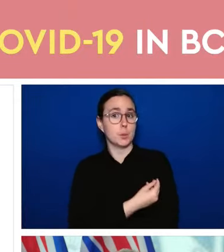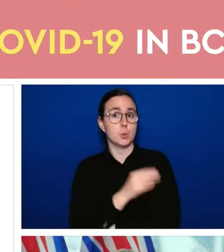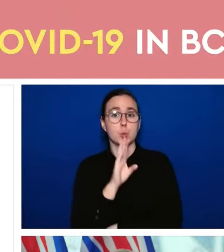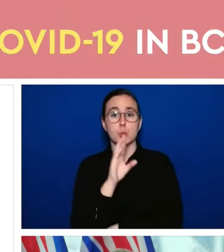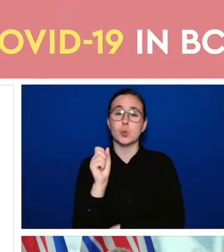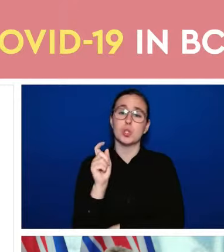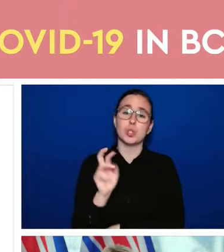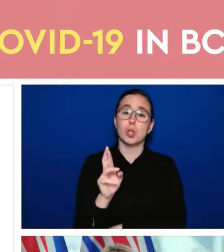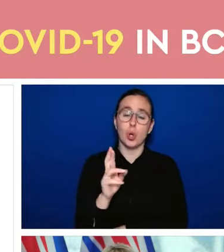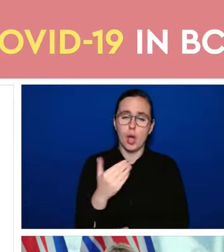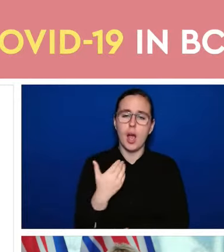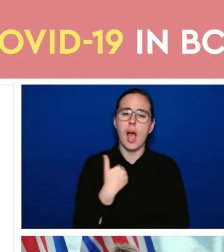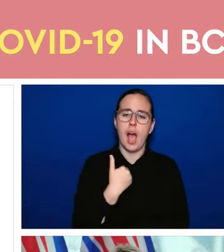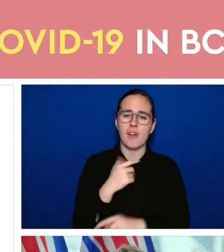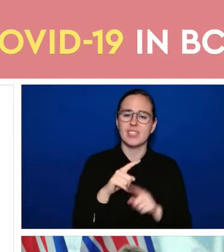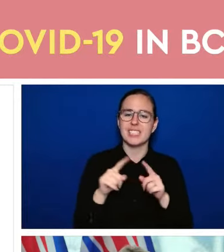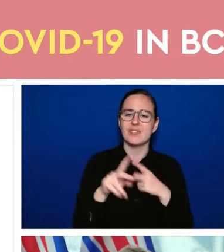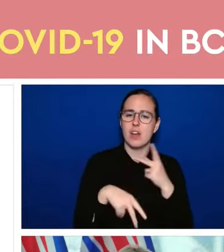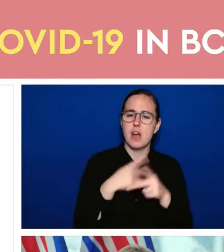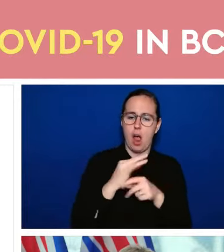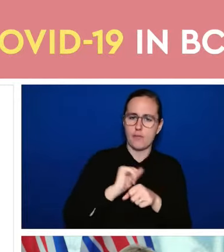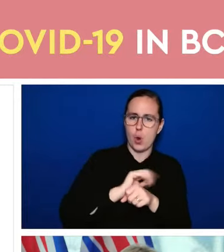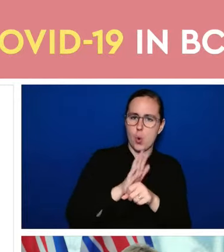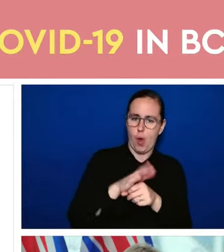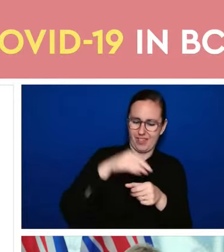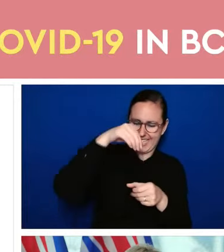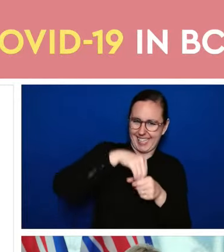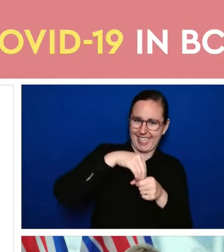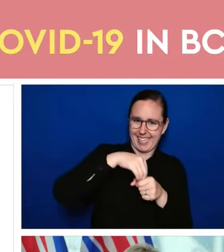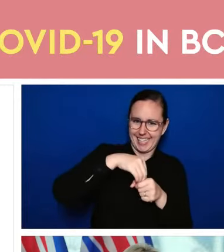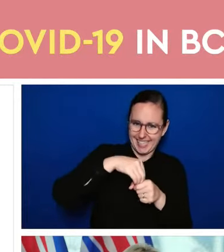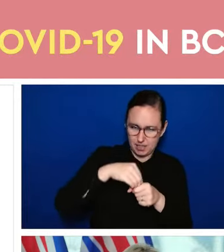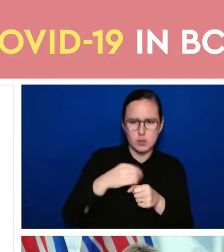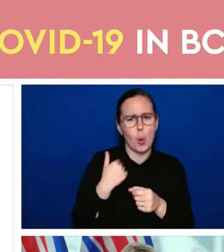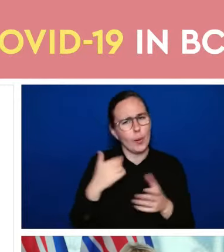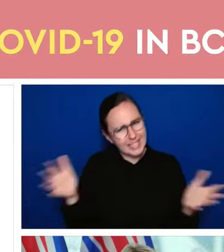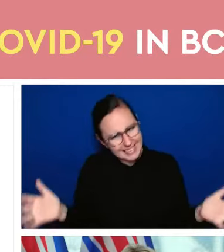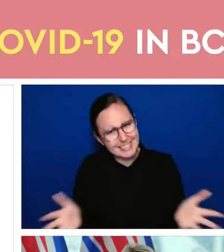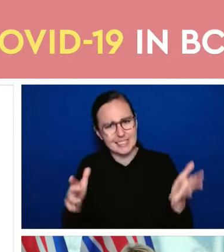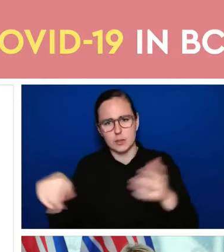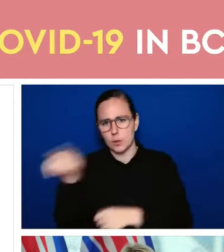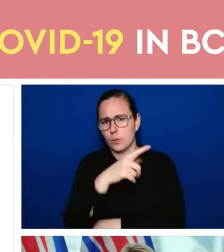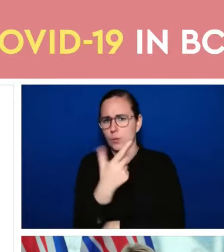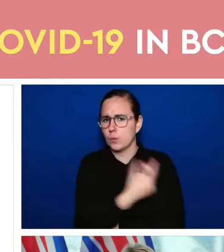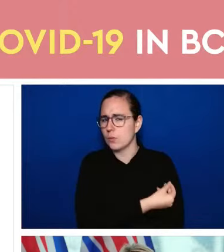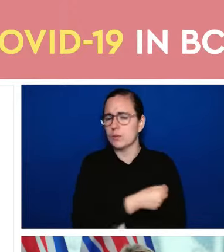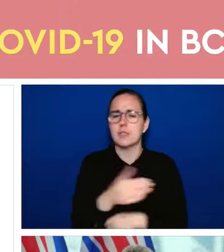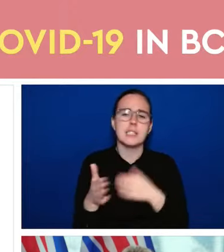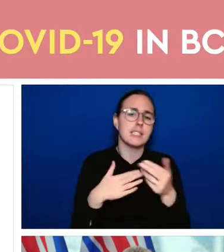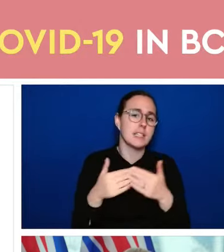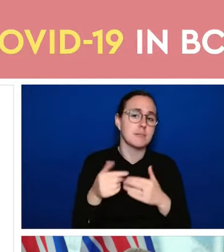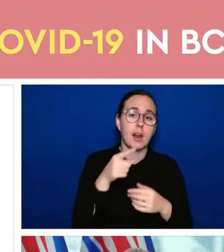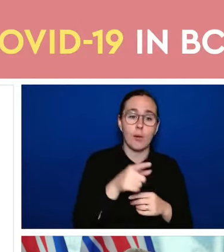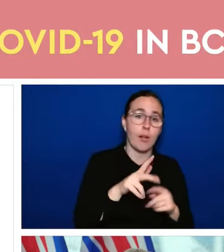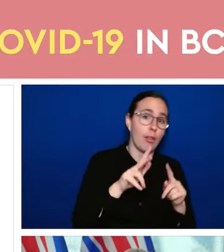teenagers. If you've- thirty dollars or forty dollars or fifty. The bioavailable stirs